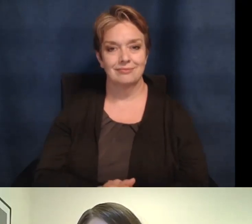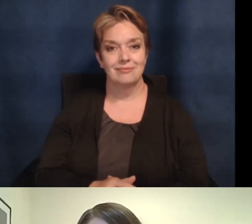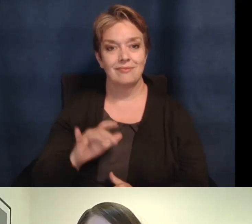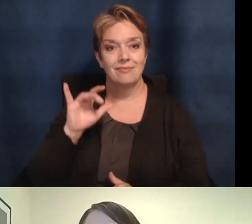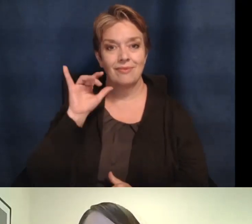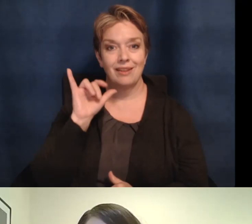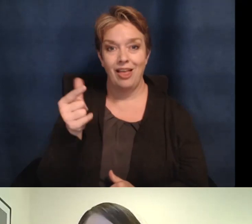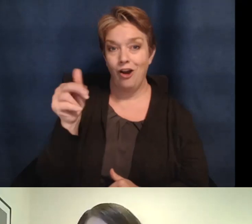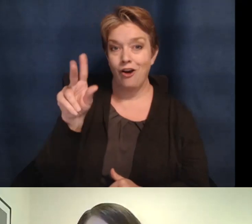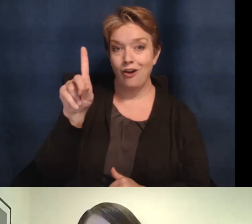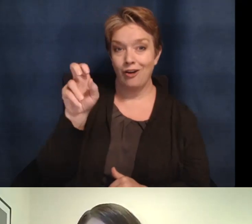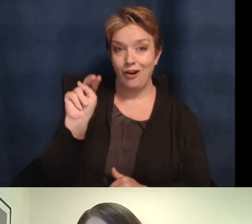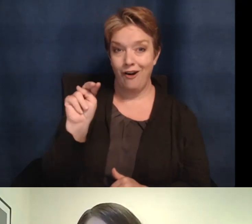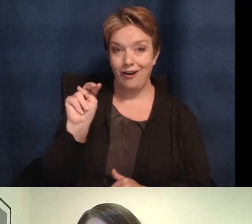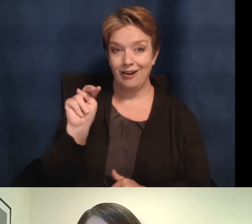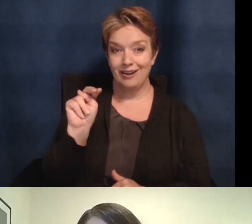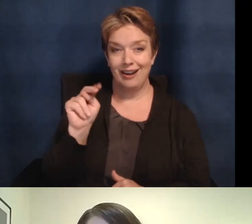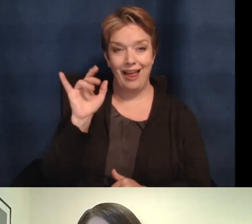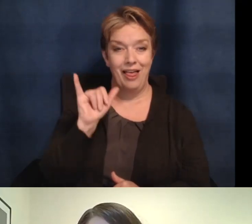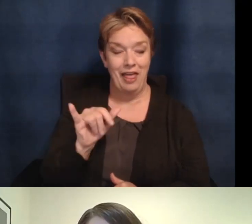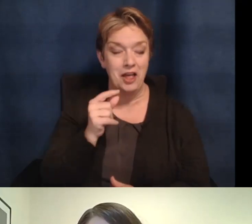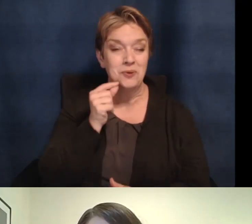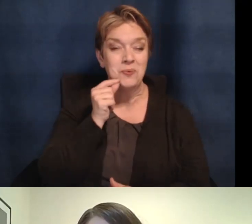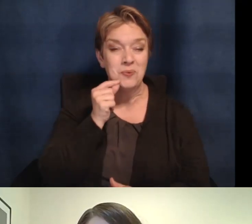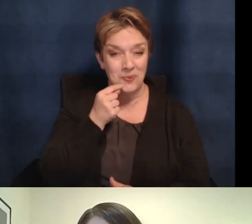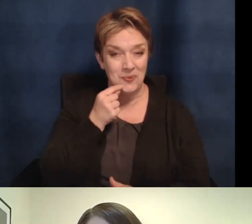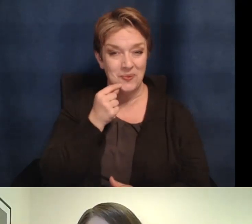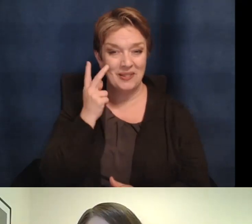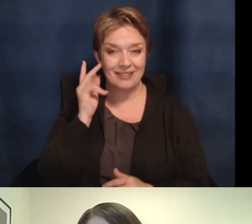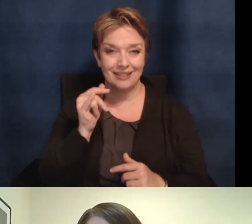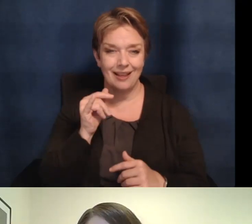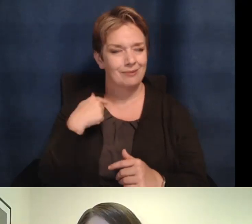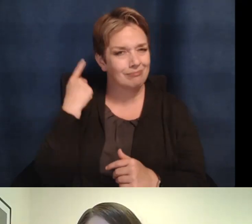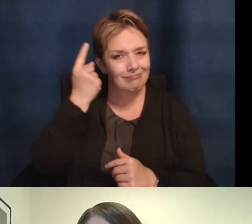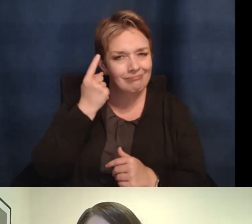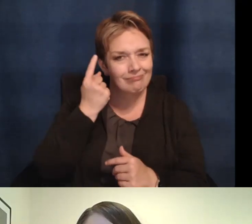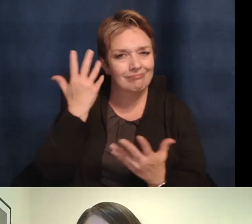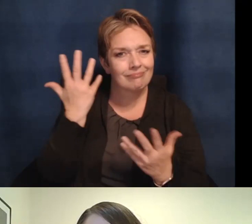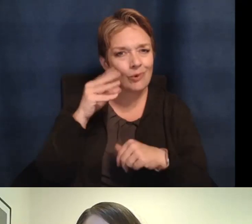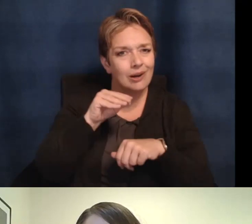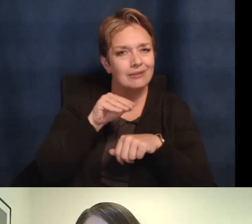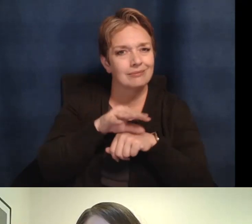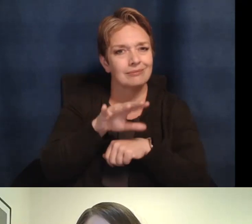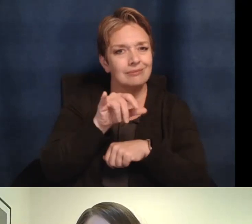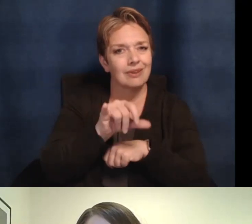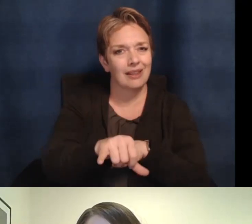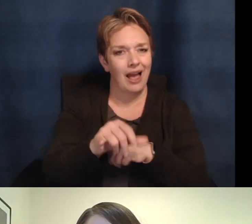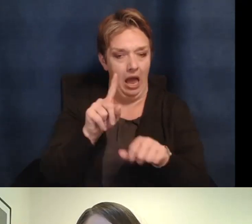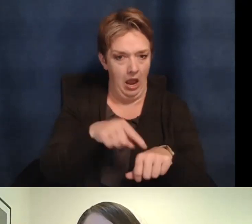I think it's so cool and I'm curious: what was the inspiration for that? How long has that been going on?